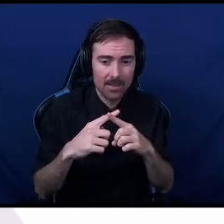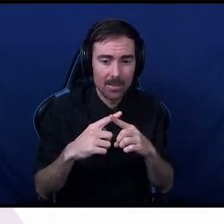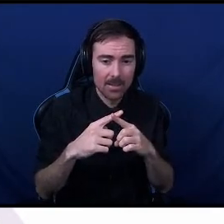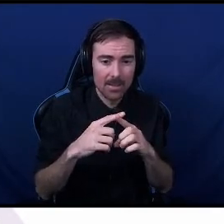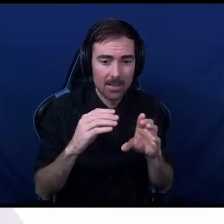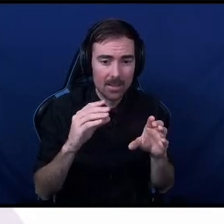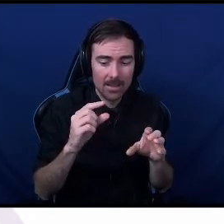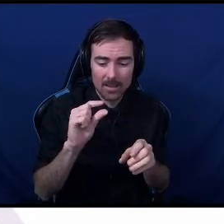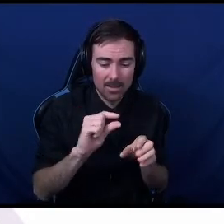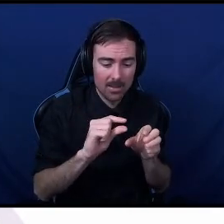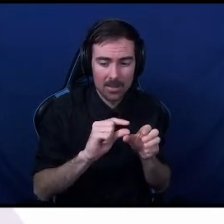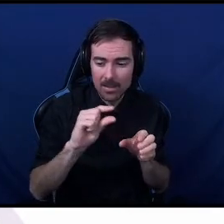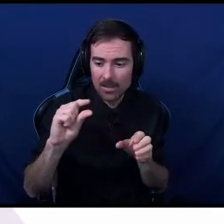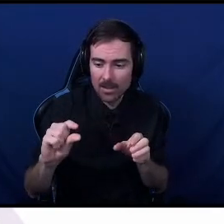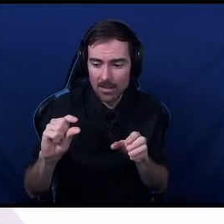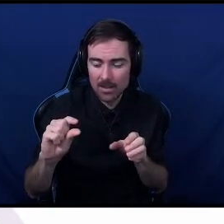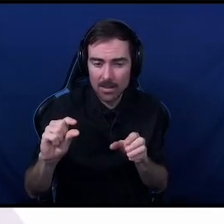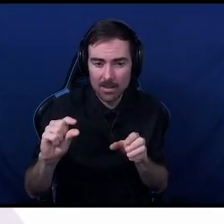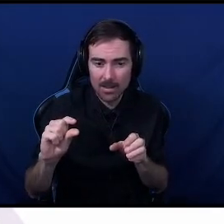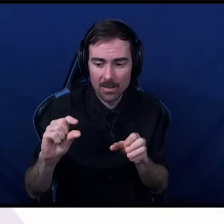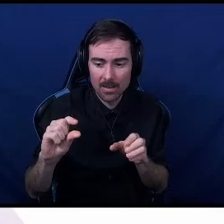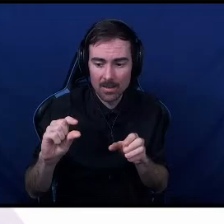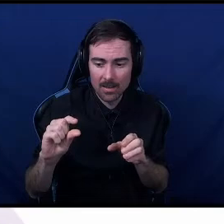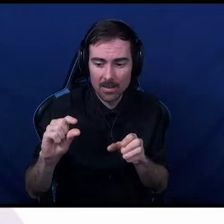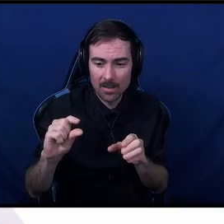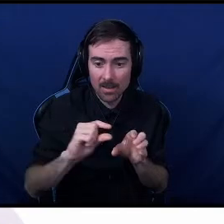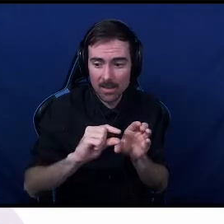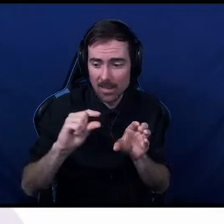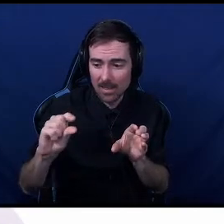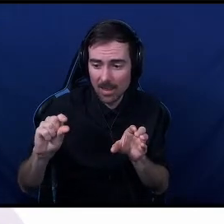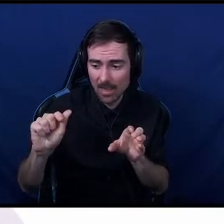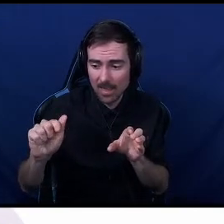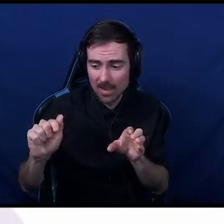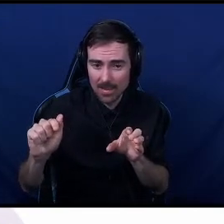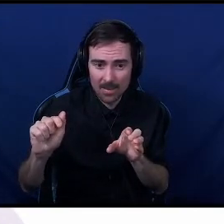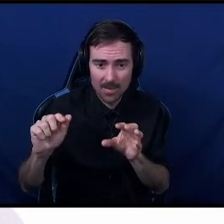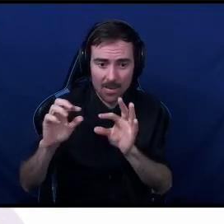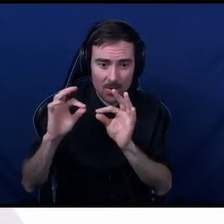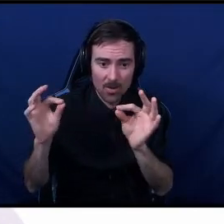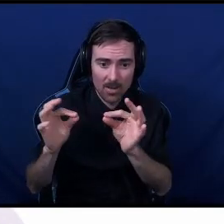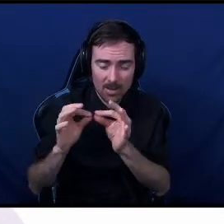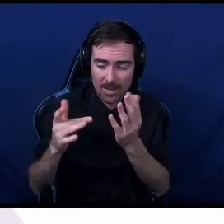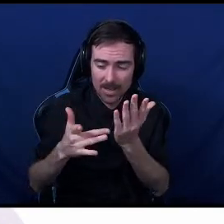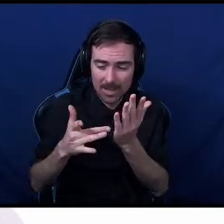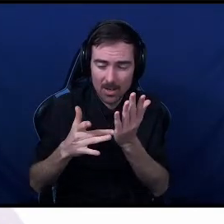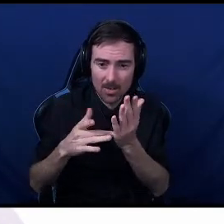for the head really good technology, base behind it really good business model, we can actually transform the